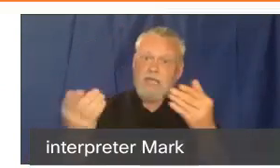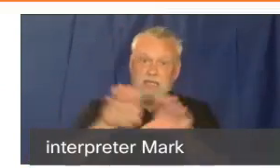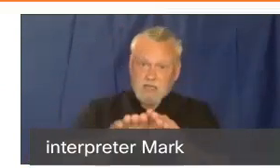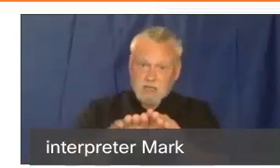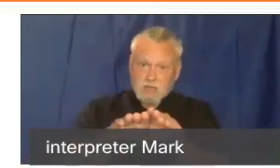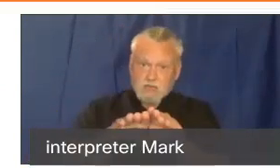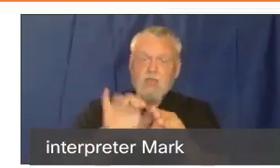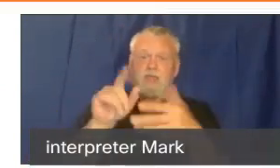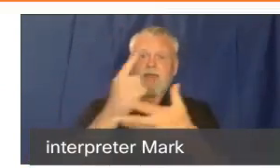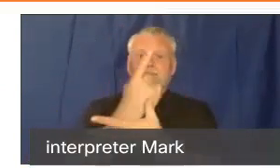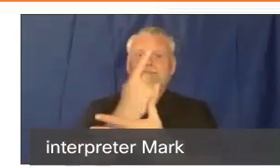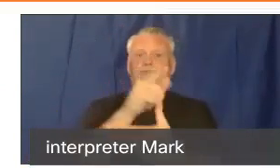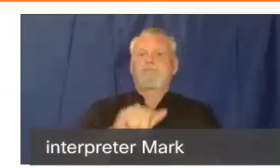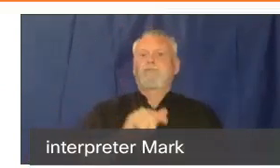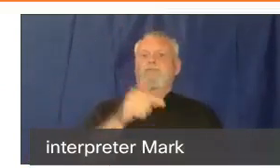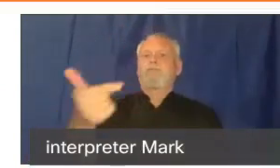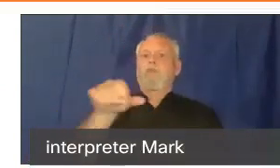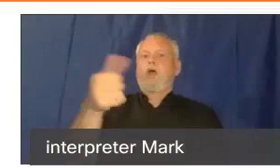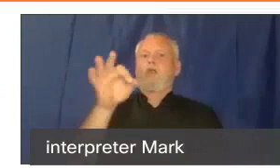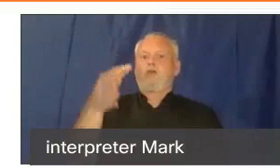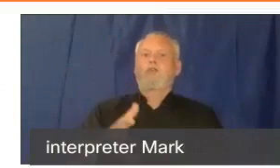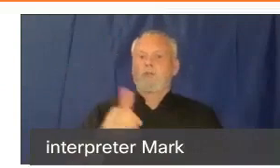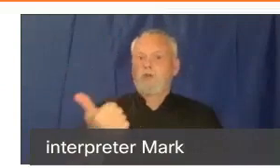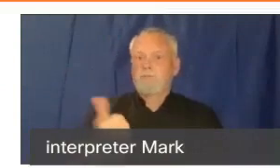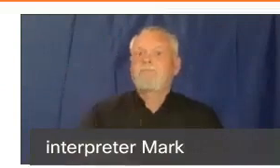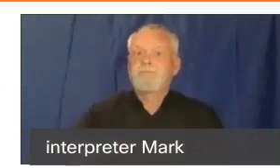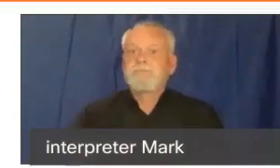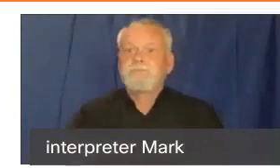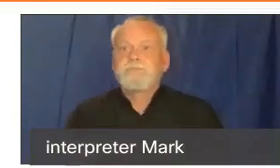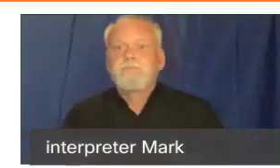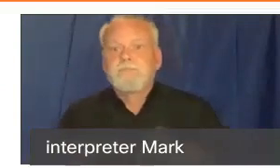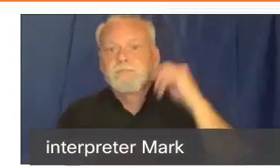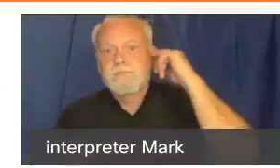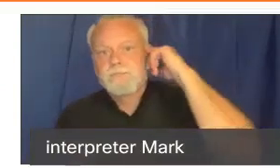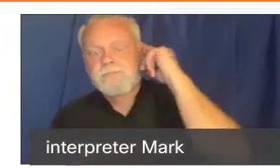That's question number 1 2 would love for you to talk briefly about signage. Wayfinding.